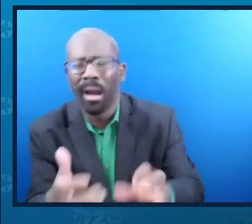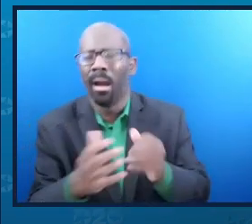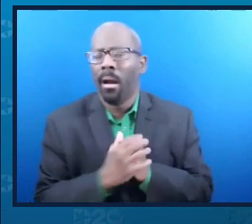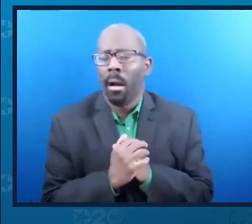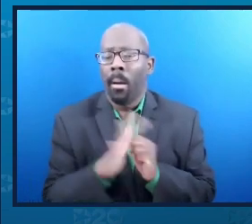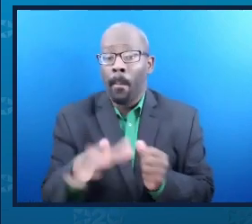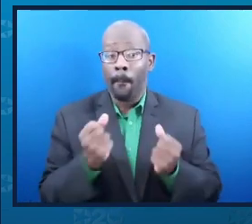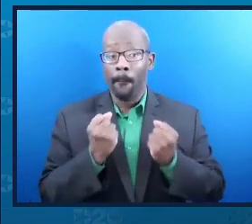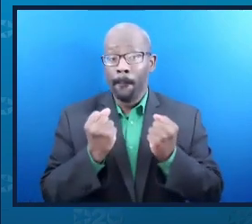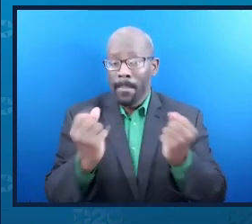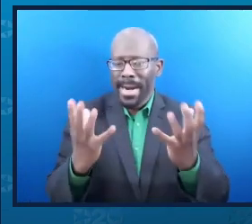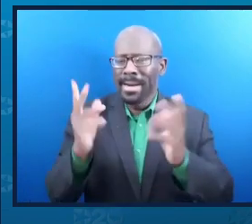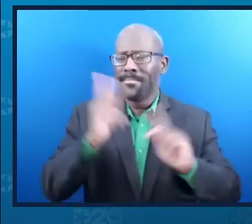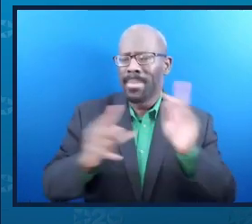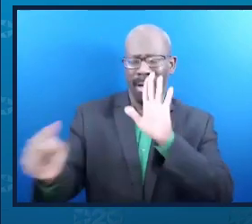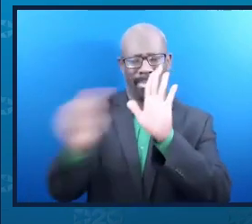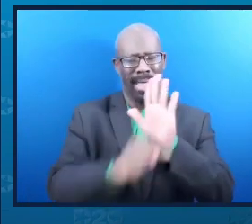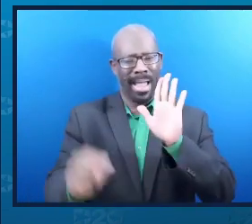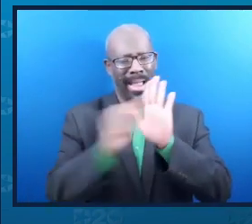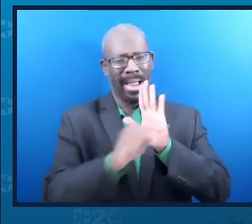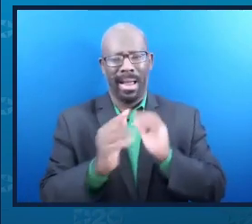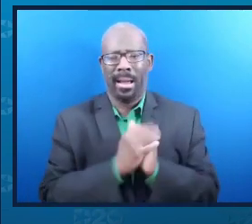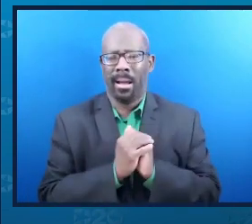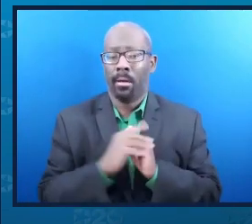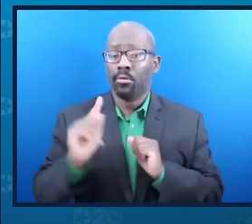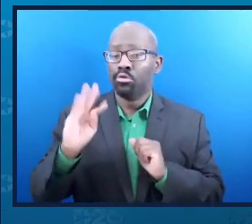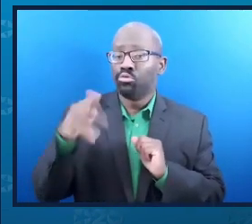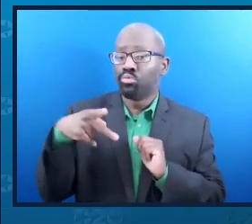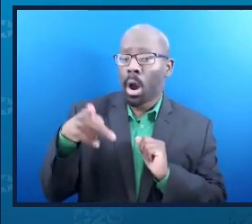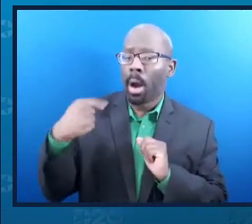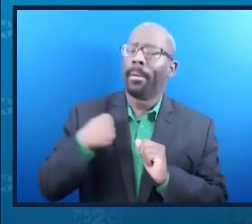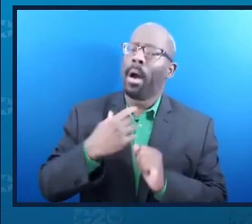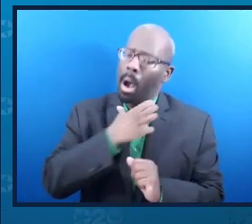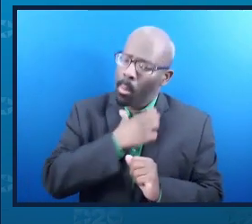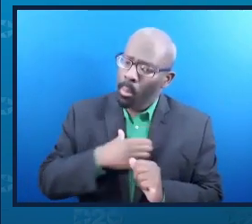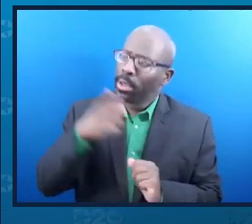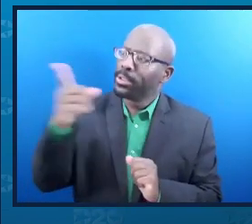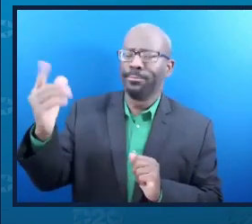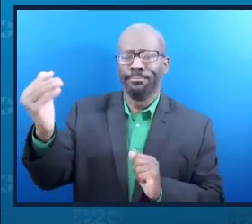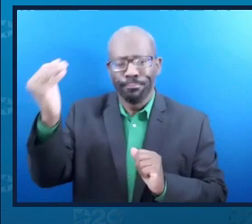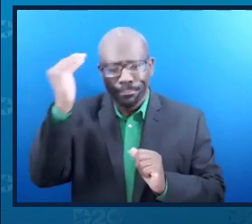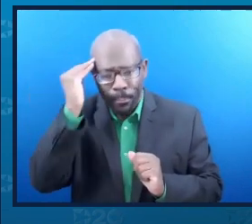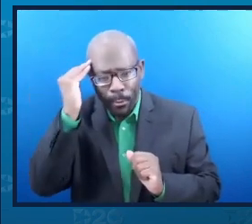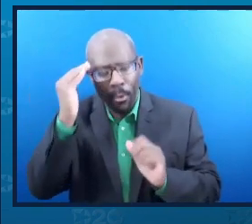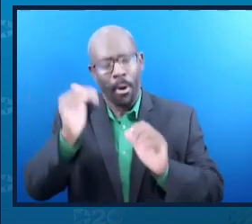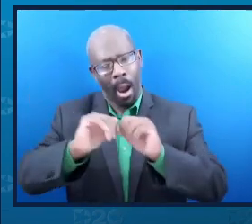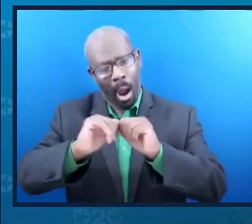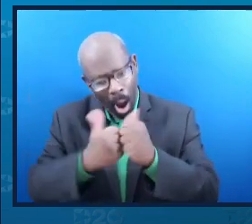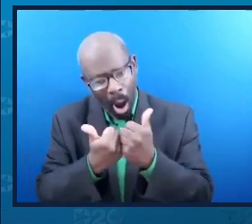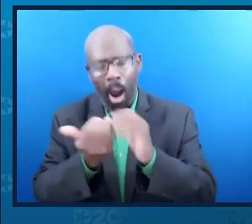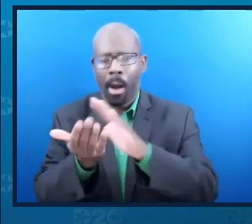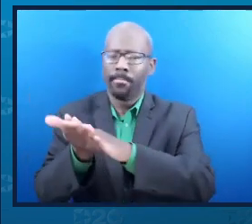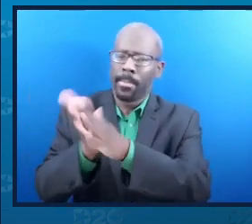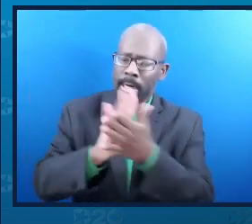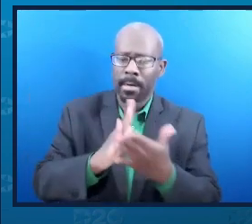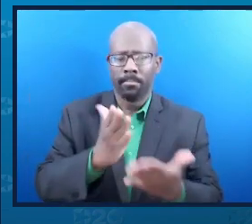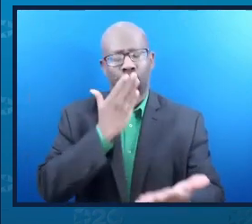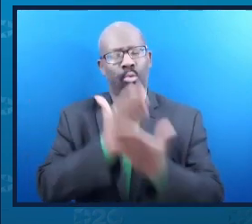NATURAL DAUGHTER IS THAT WOULD HAVE BEENED A GOOD THING FOR AMERICA AND THE WORLD. WEIRD DONALD TRUMP KNEW HOW TO